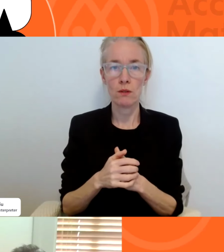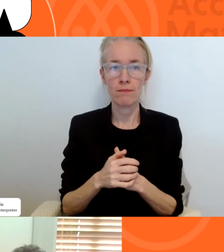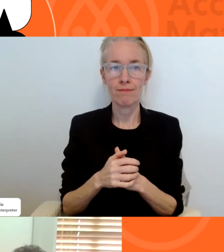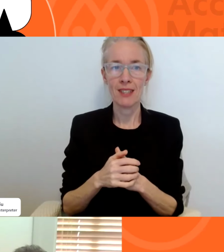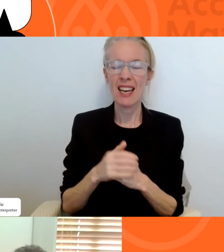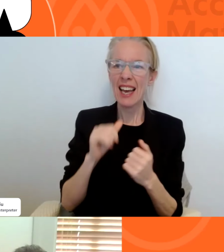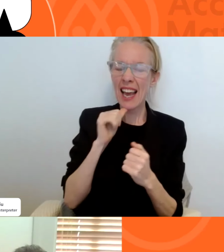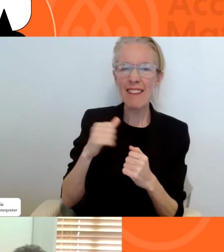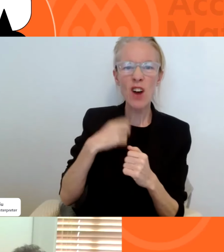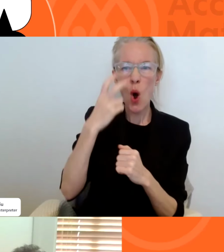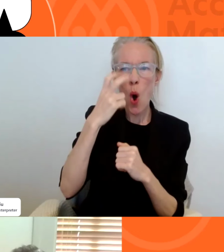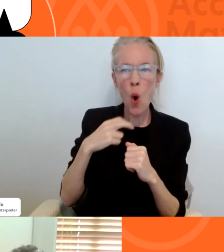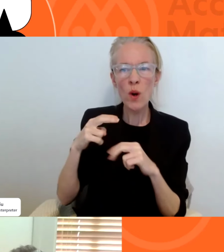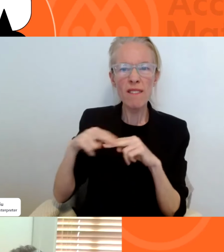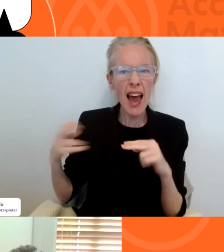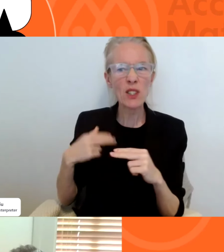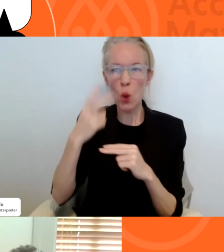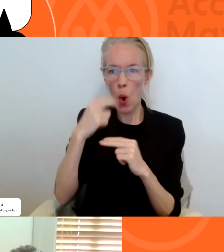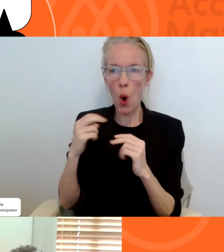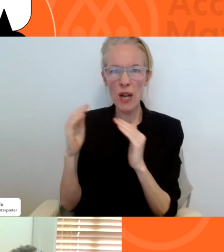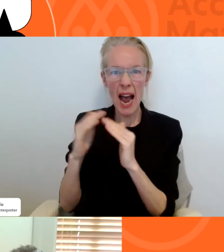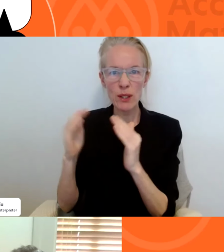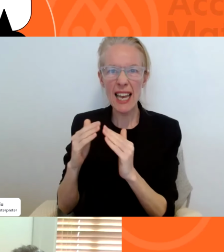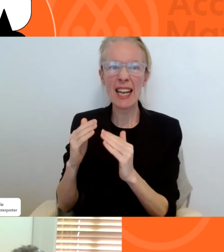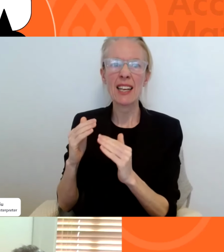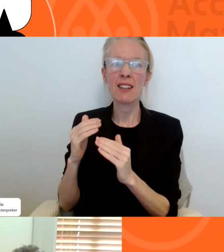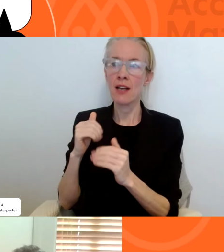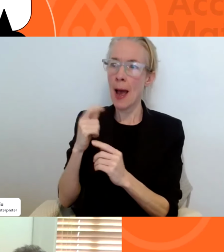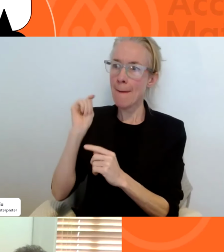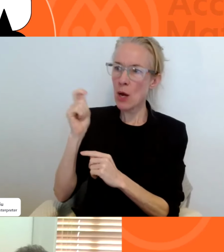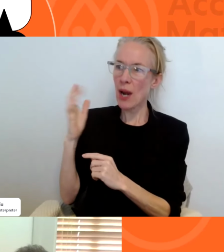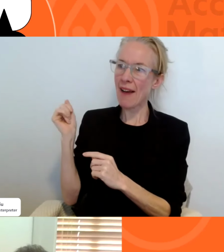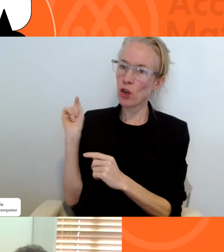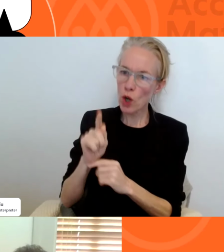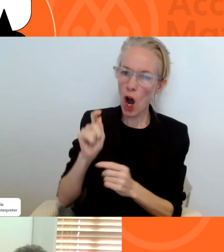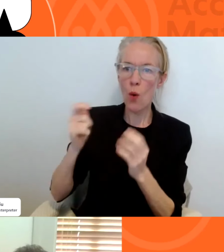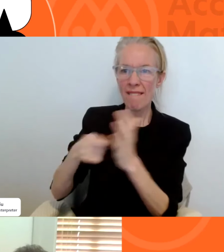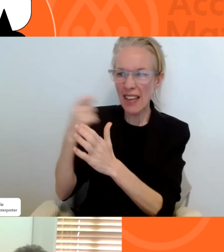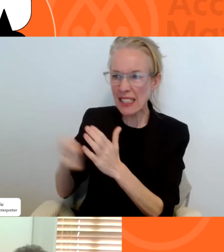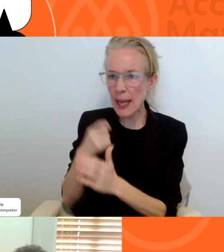social housing to accommodate members of the disability community is